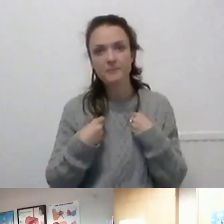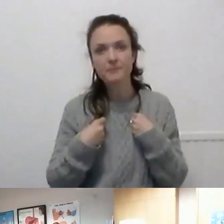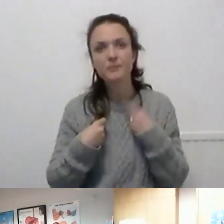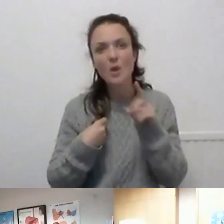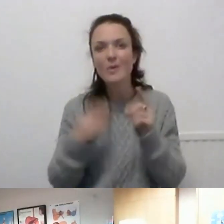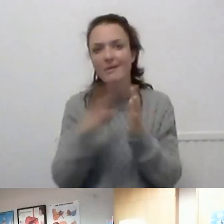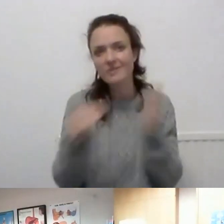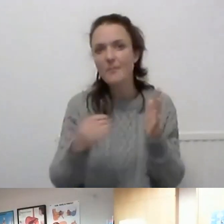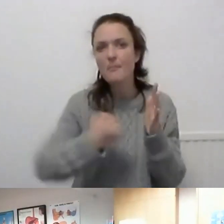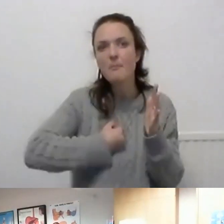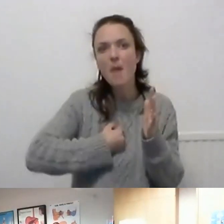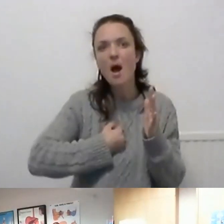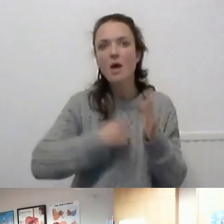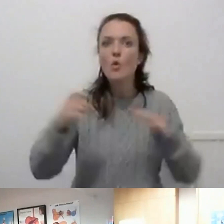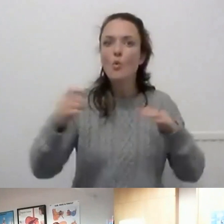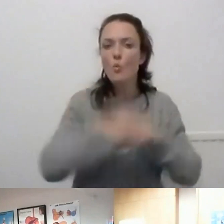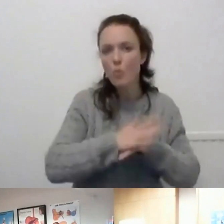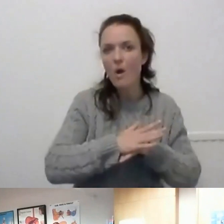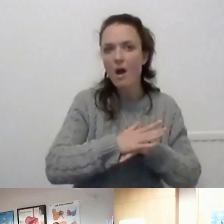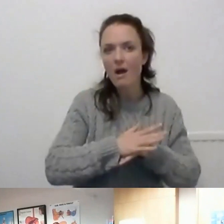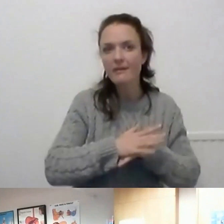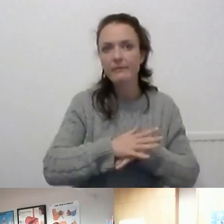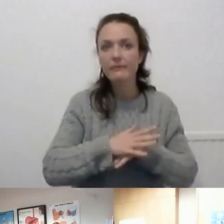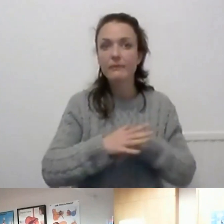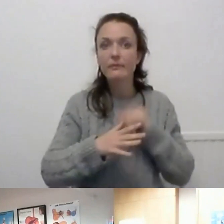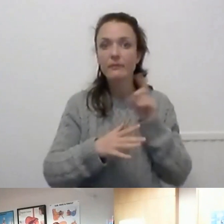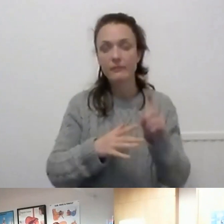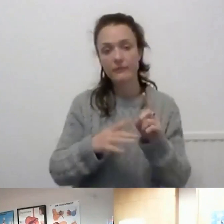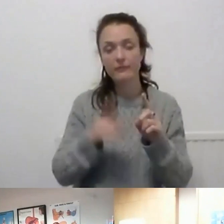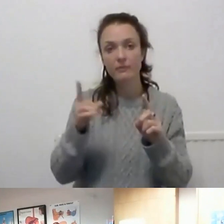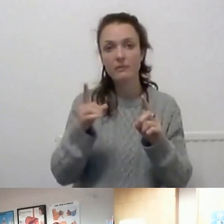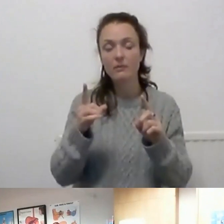we've got one child who's about three. So it's something that's on our on our minds. And so it's